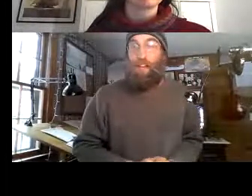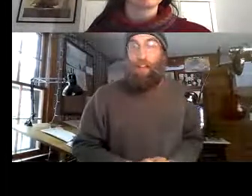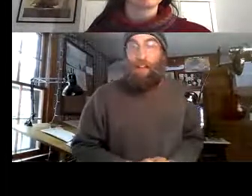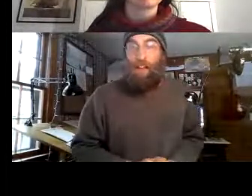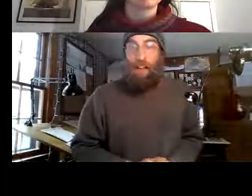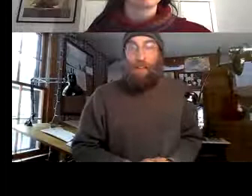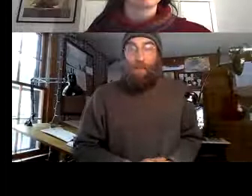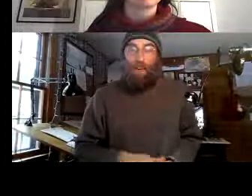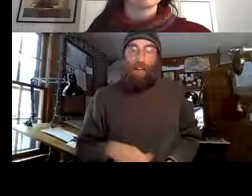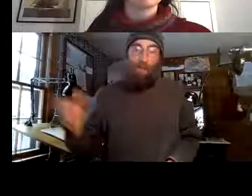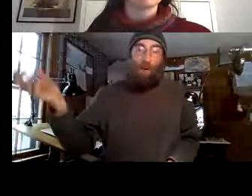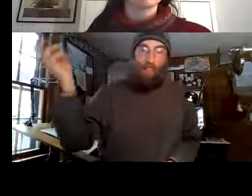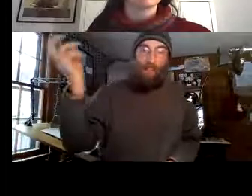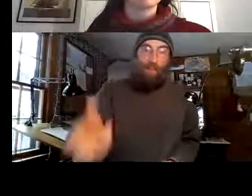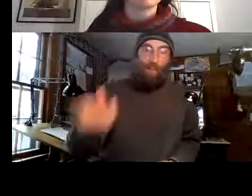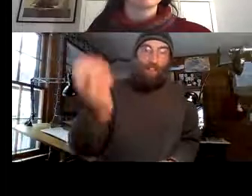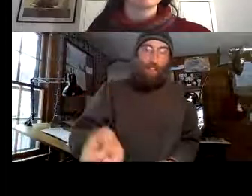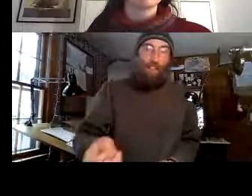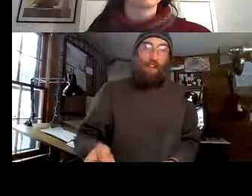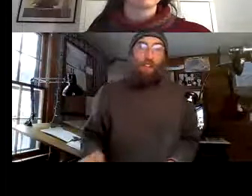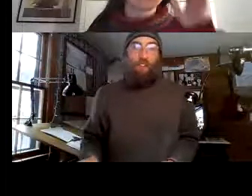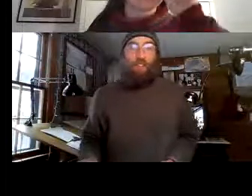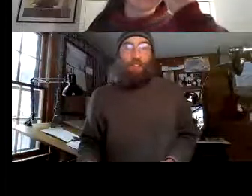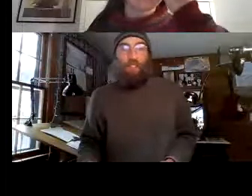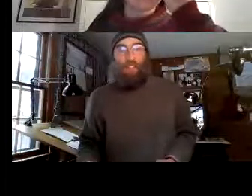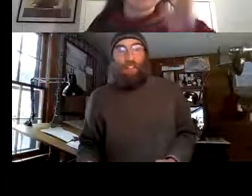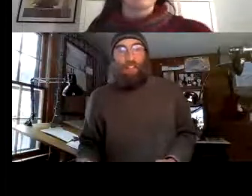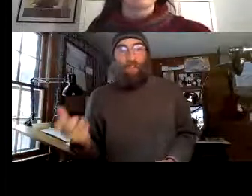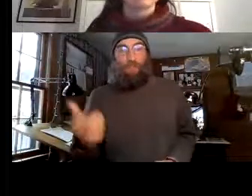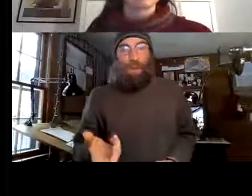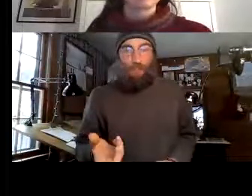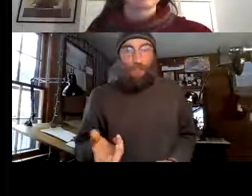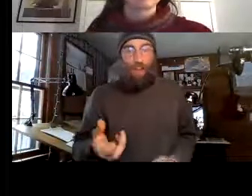Colby's letter, um, again, putting simple stick figure cartoons to the words,